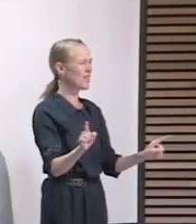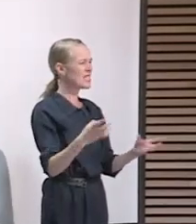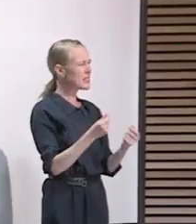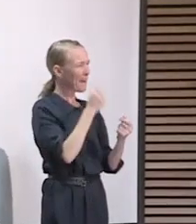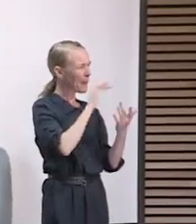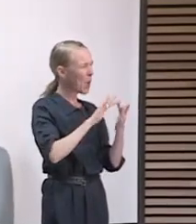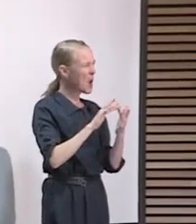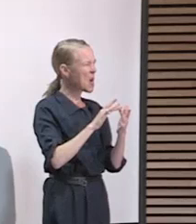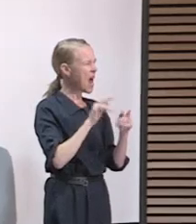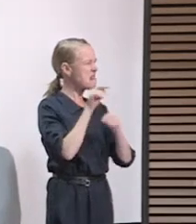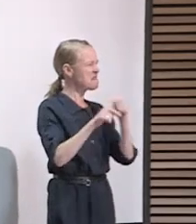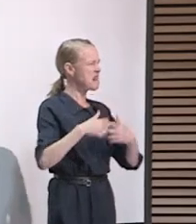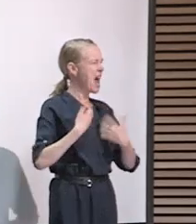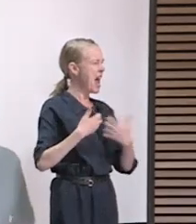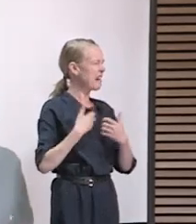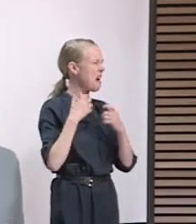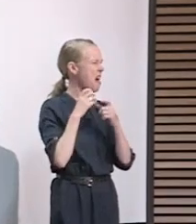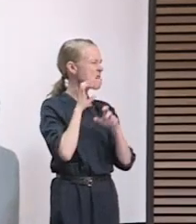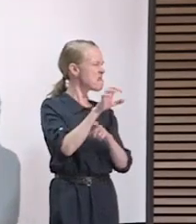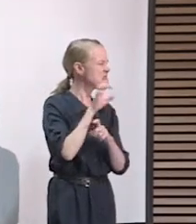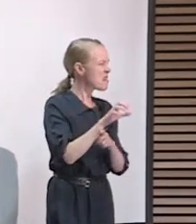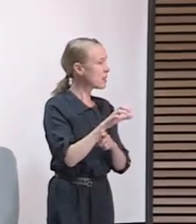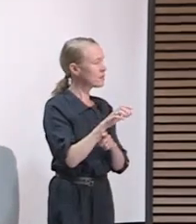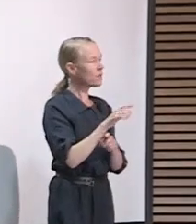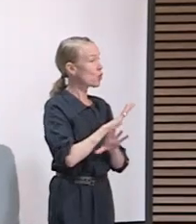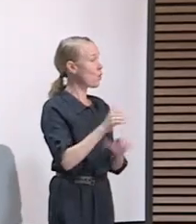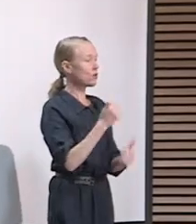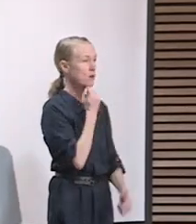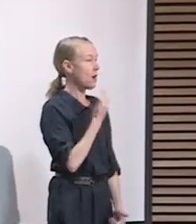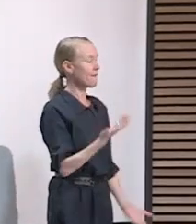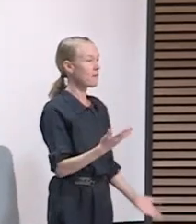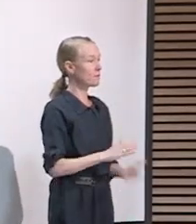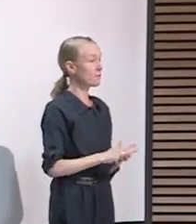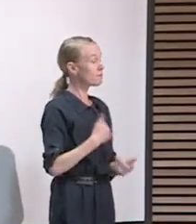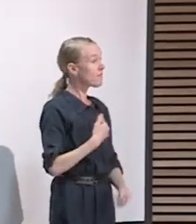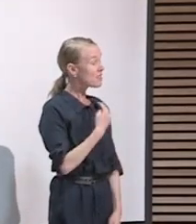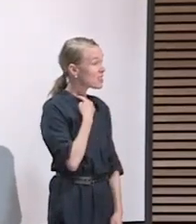here and not the people. The reports that we are sees of